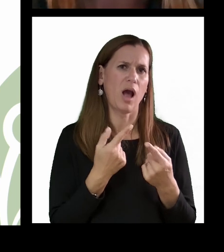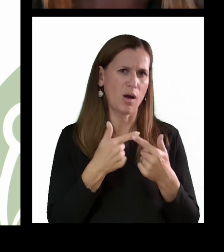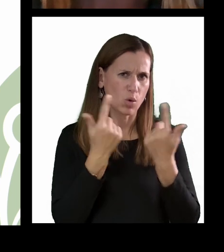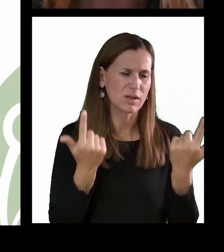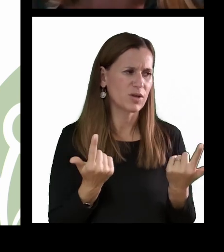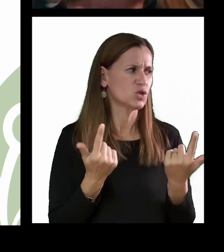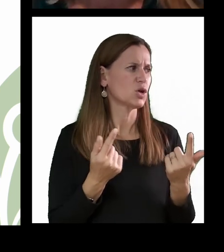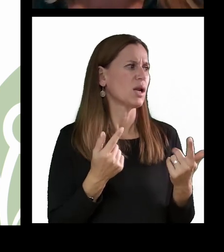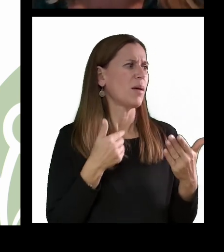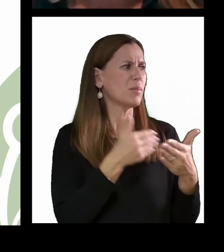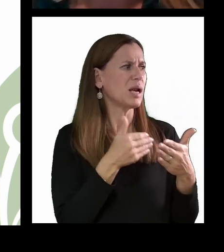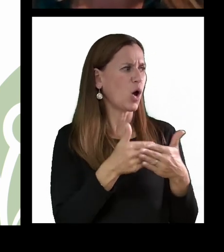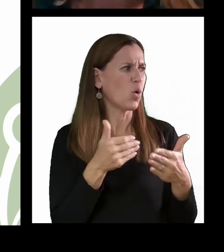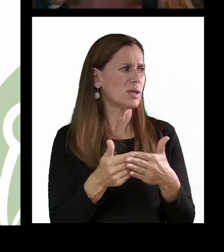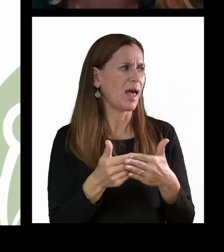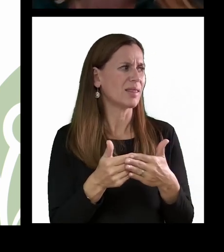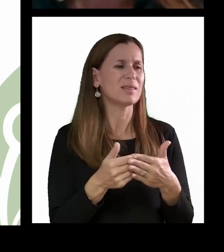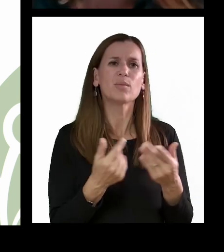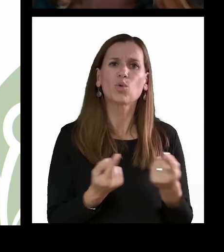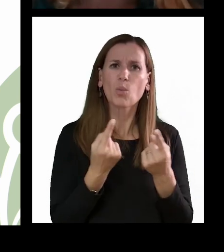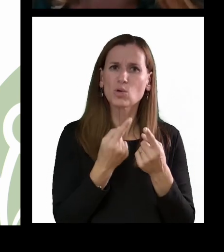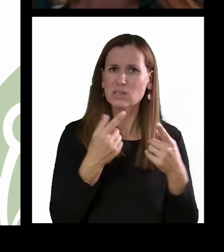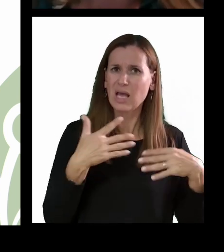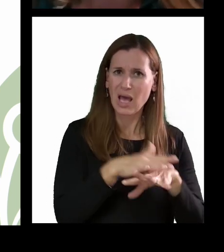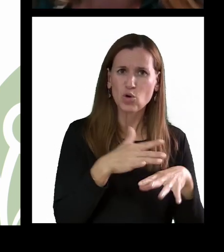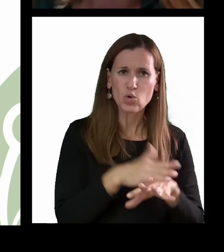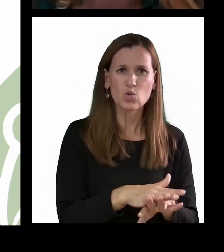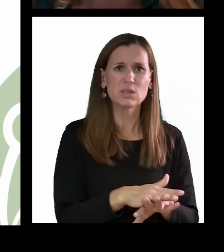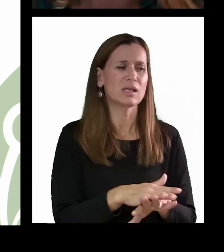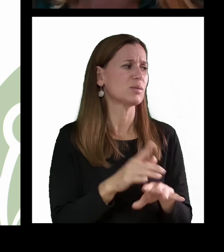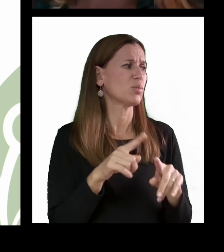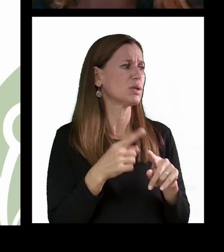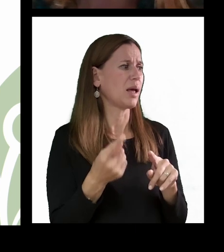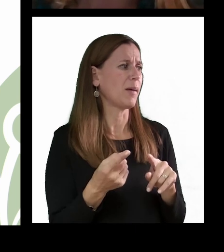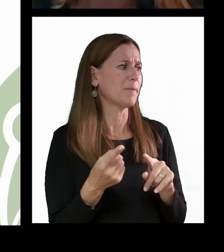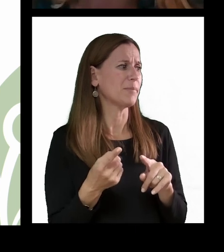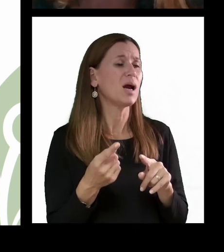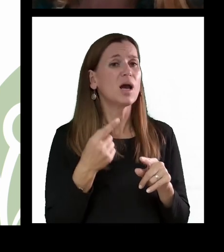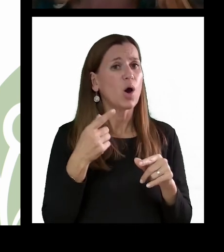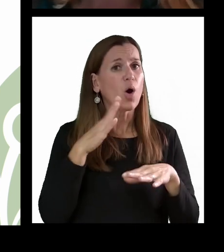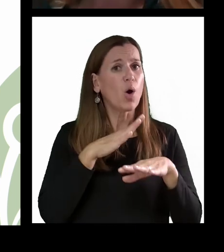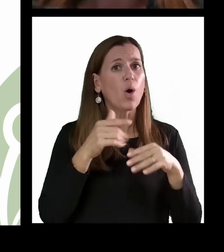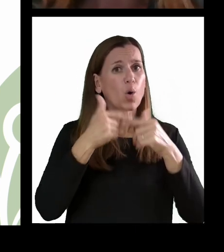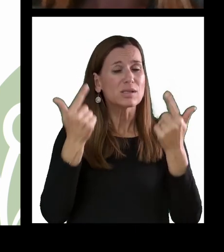needs and how to improve the awareness about sustainability in inclusive adult education.